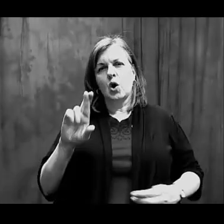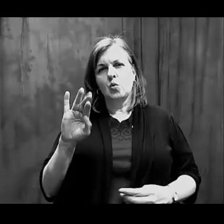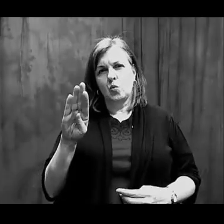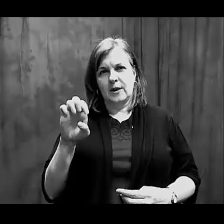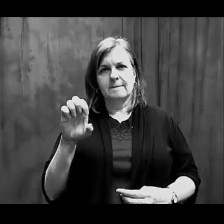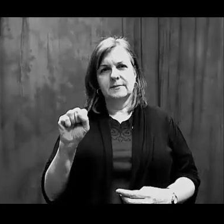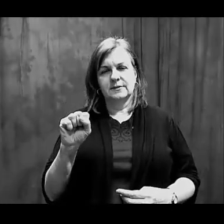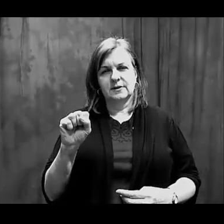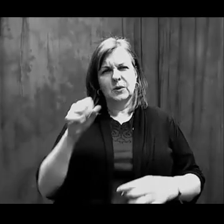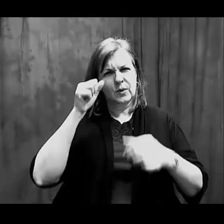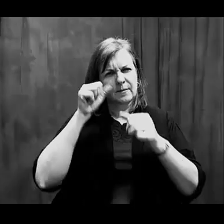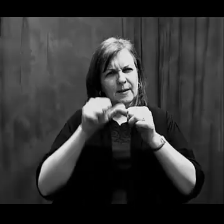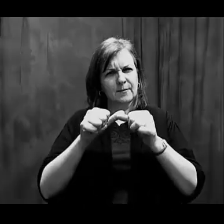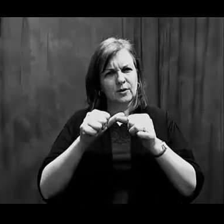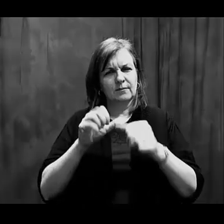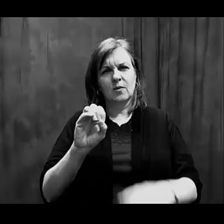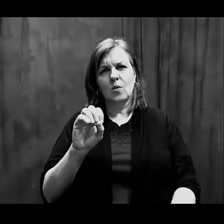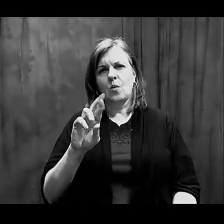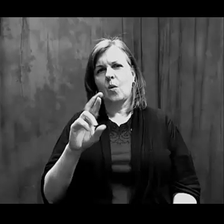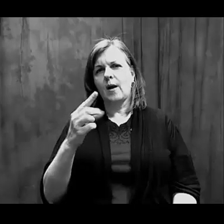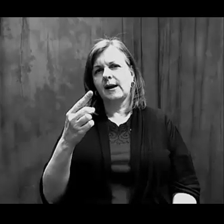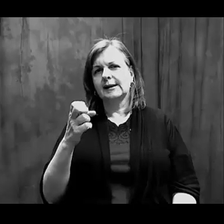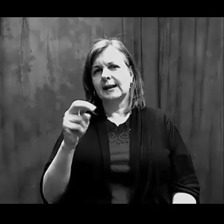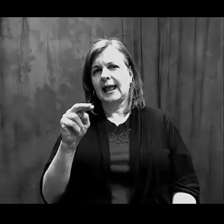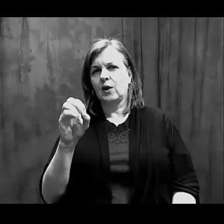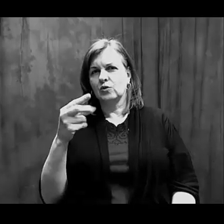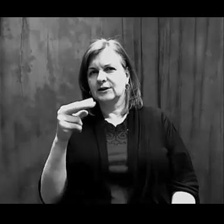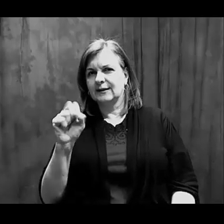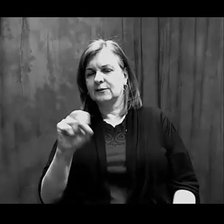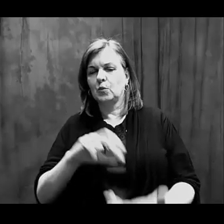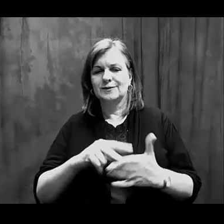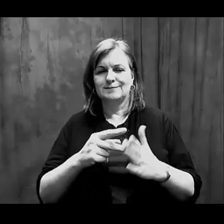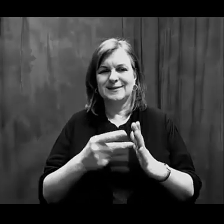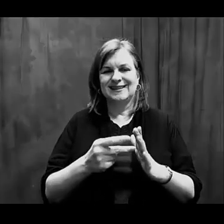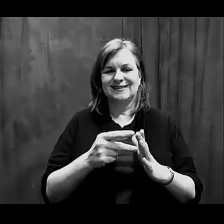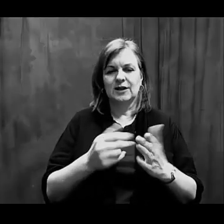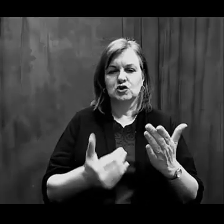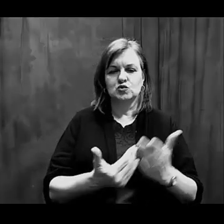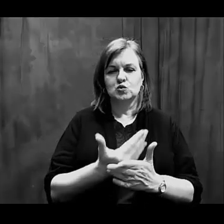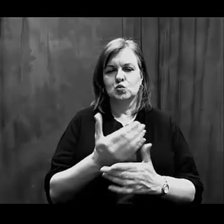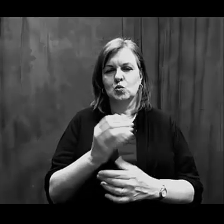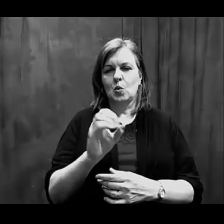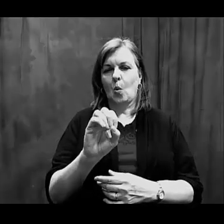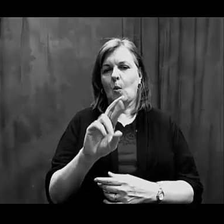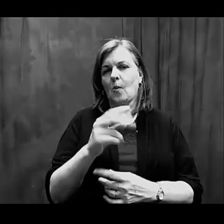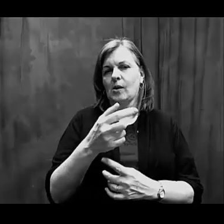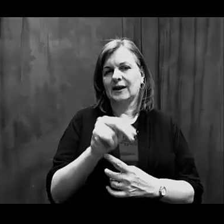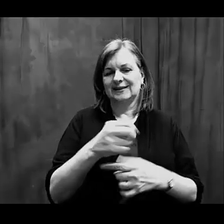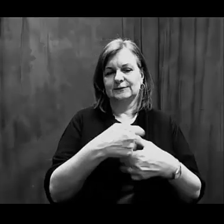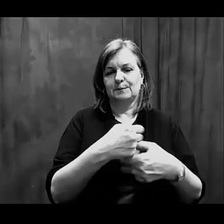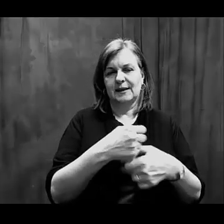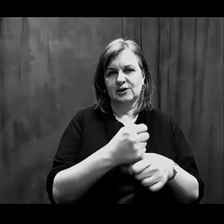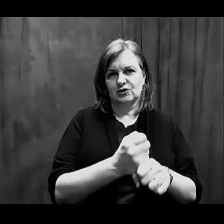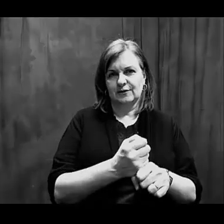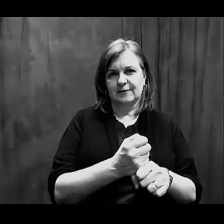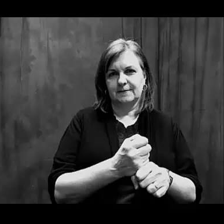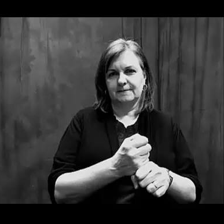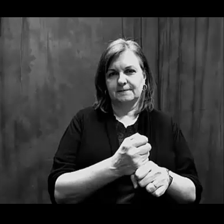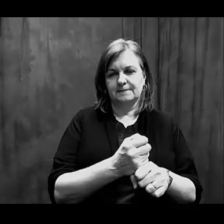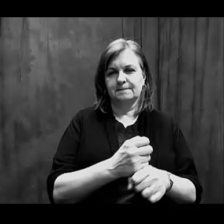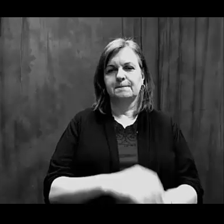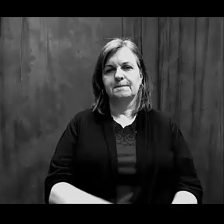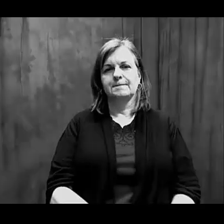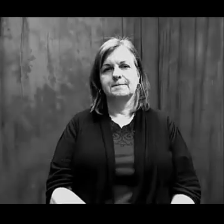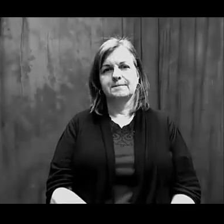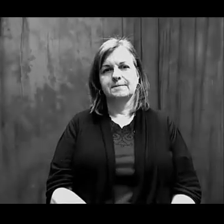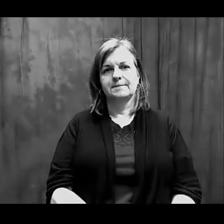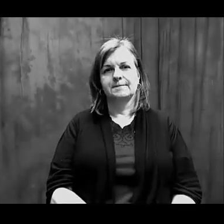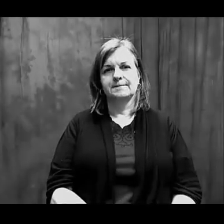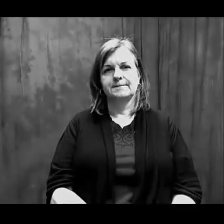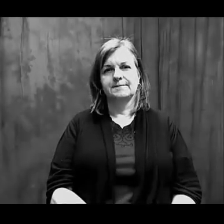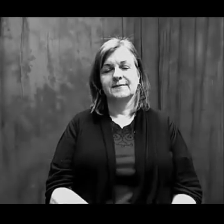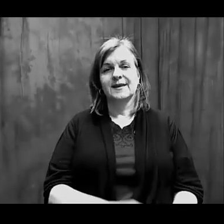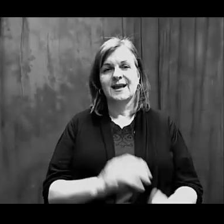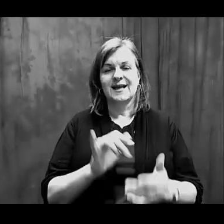we have to keep in mind organogenesis or the generation of new organs